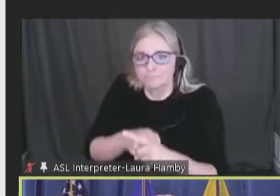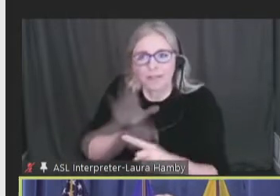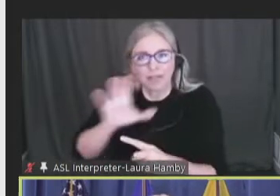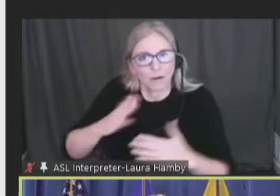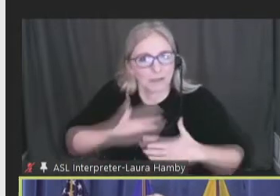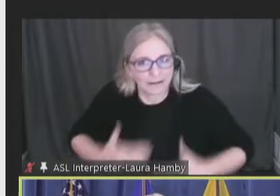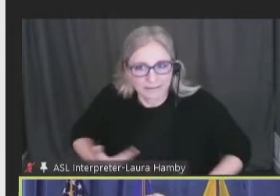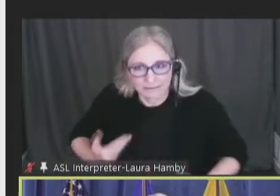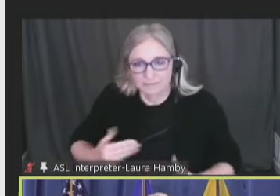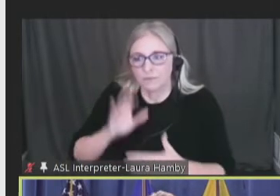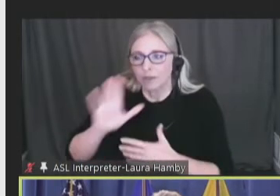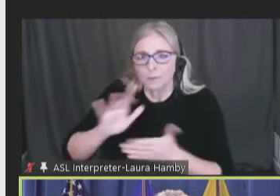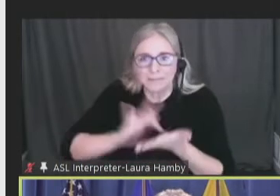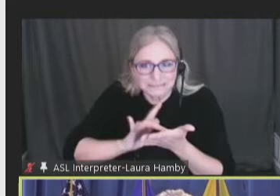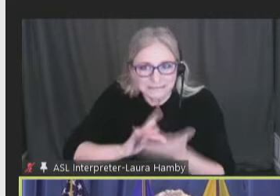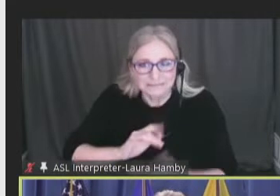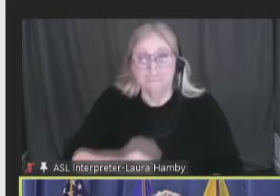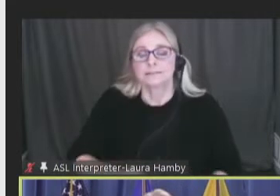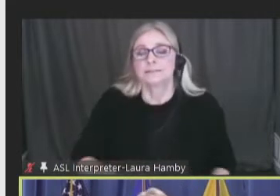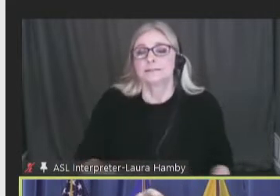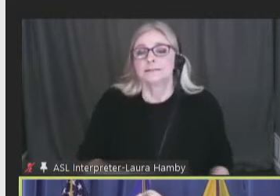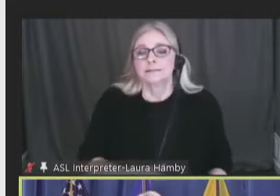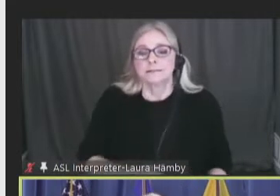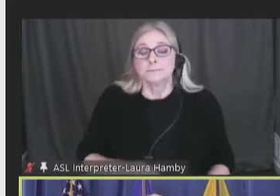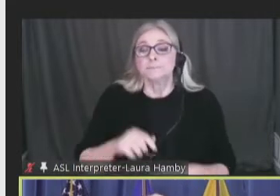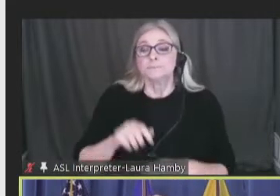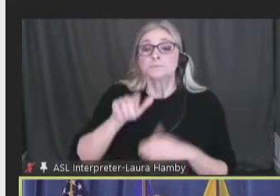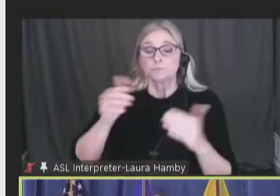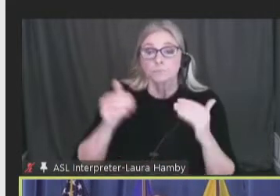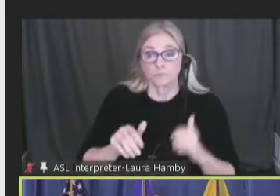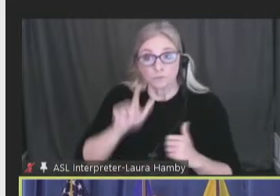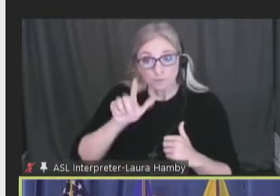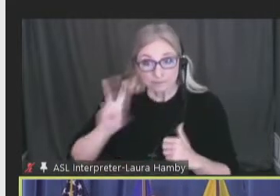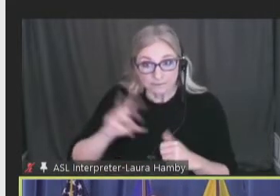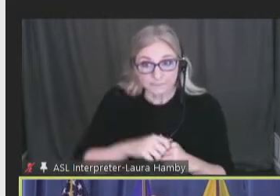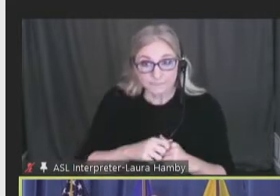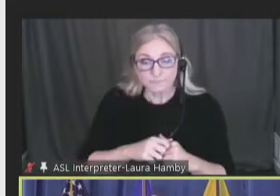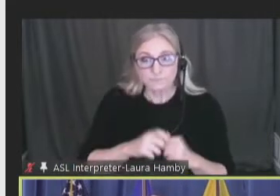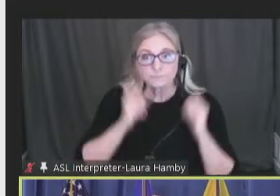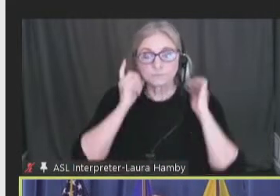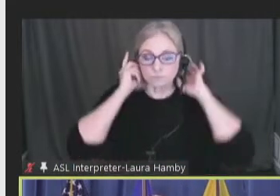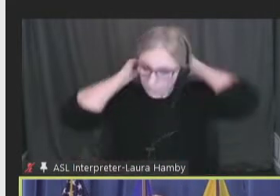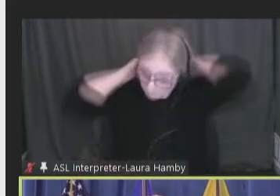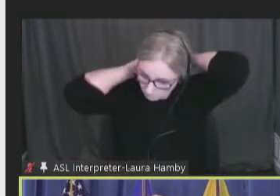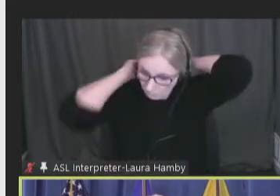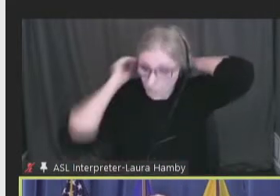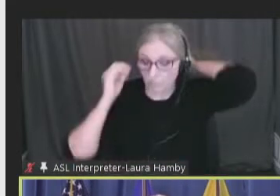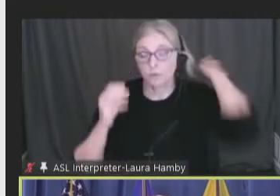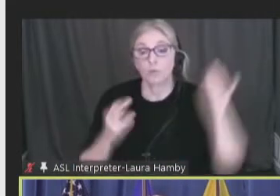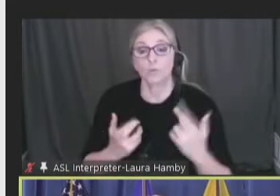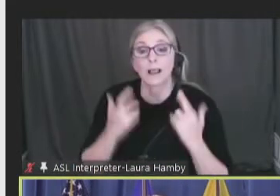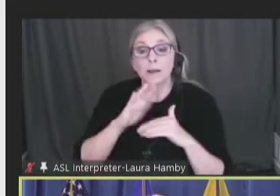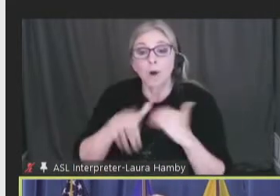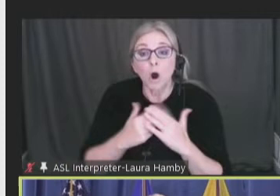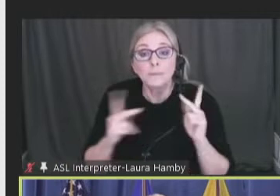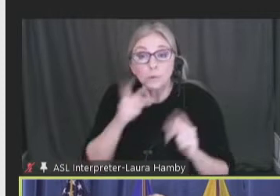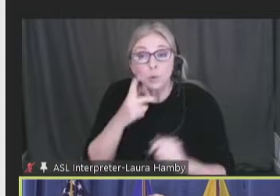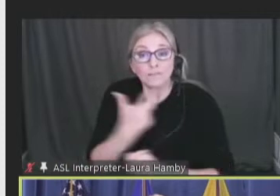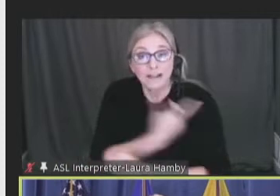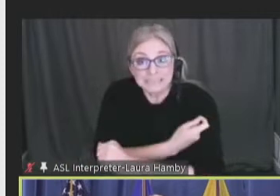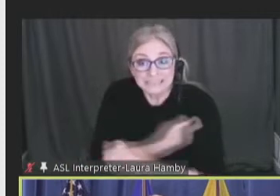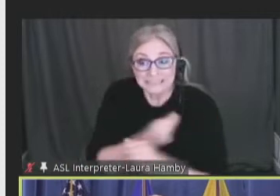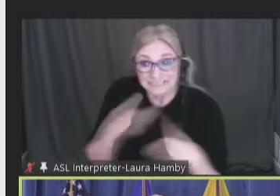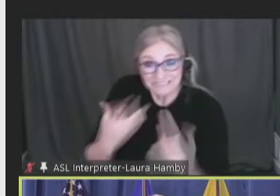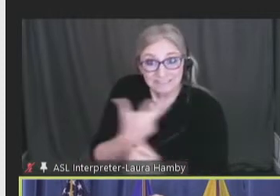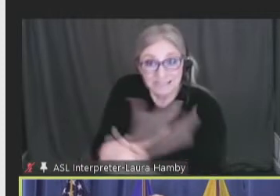Twenty-six, NVAC recommends all people who give vaccines take the CDC online training